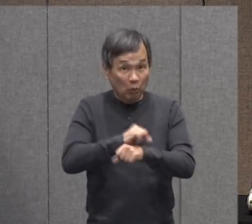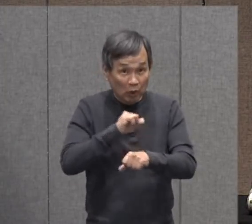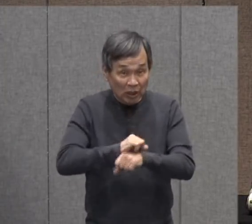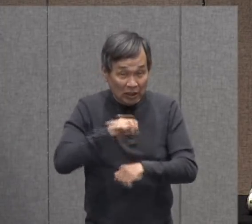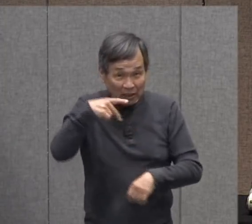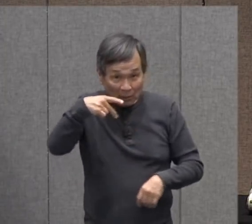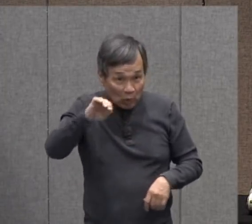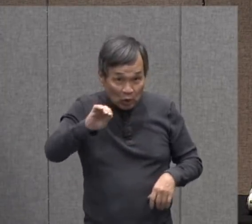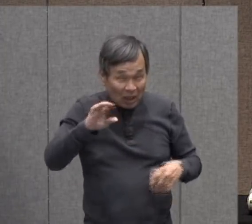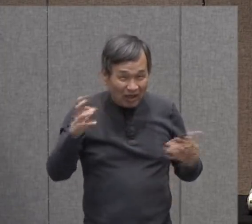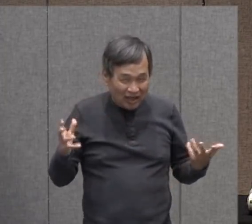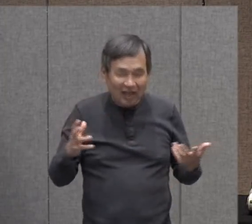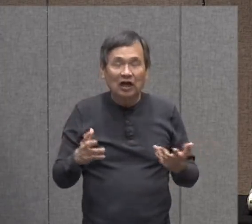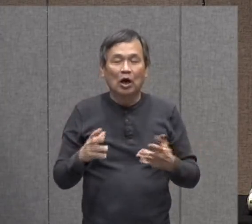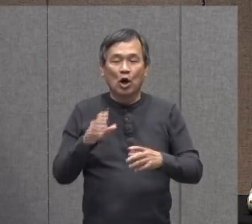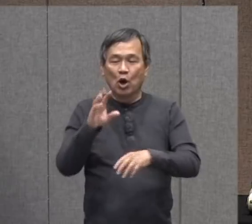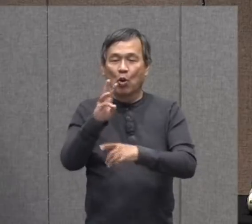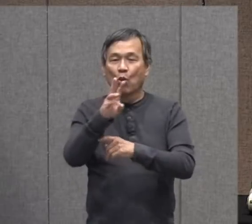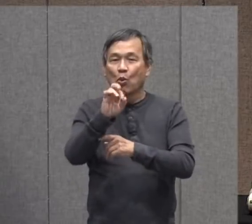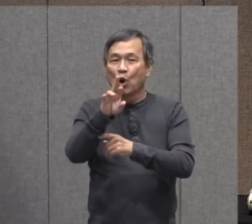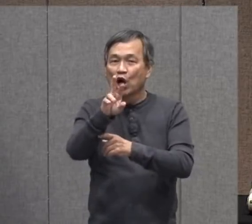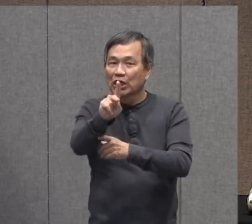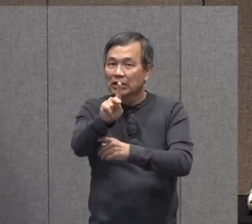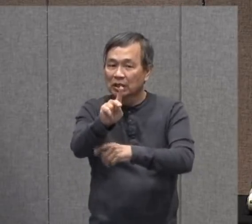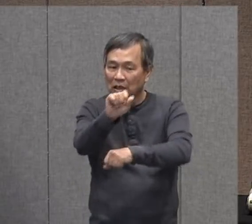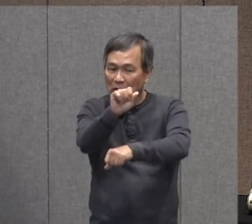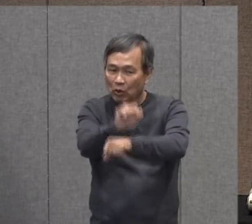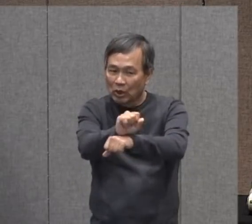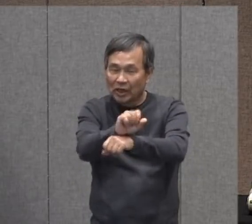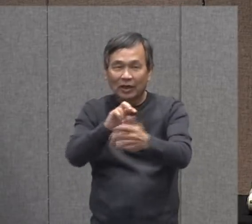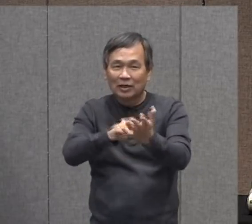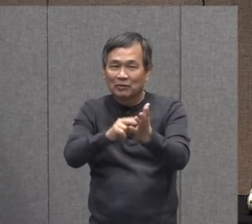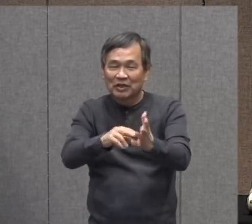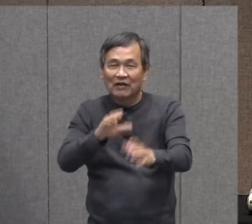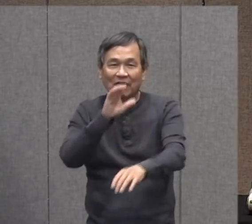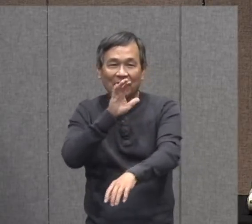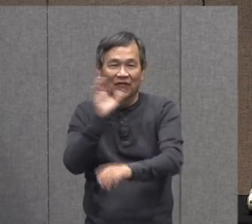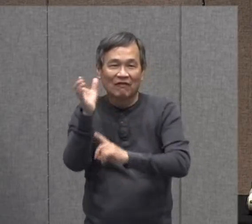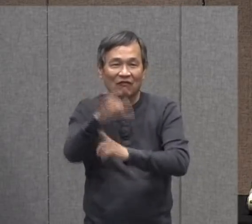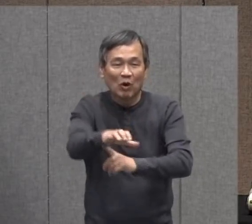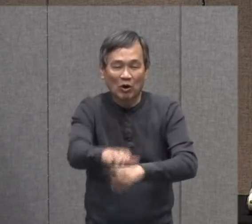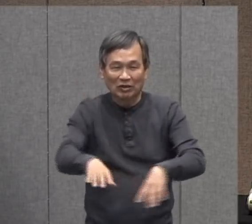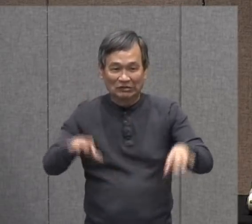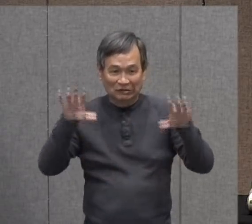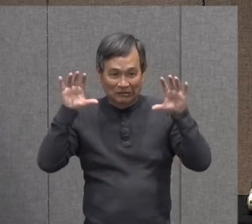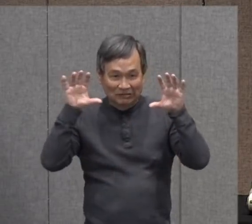Work means that we are using a force, a push or pull to move an object or heat up an object.